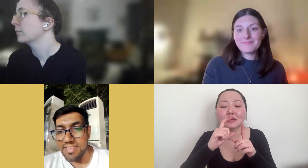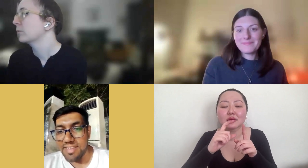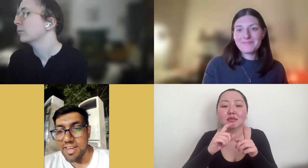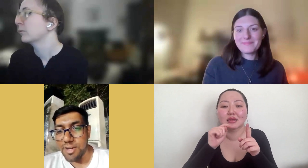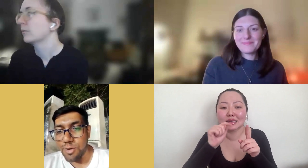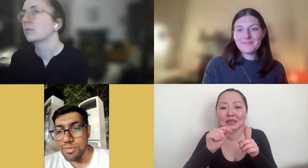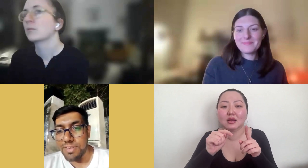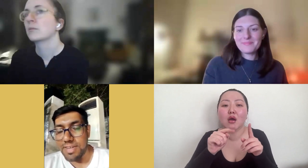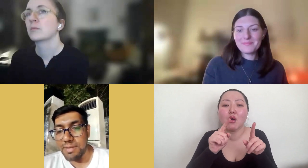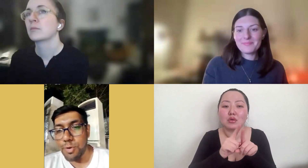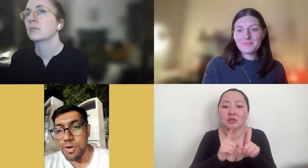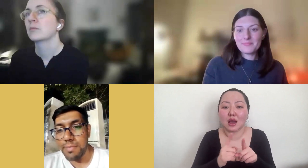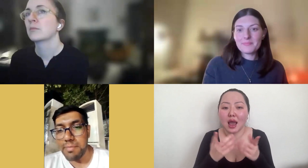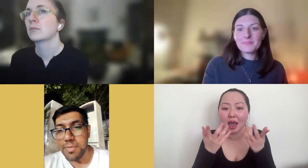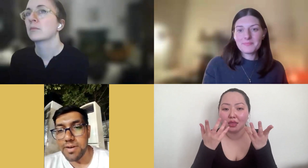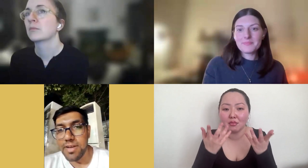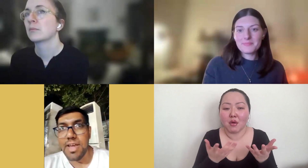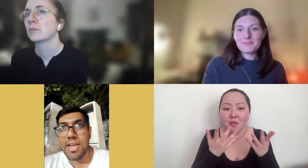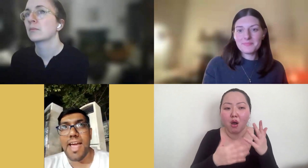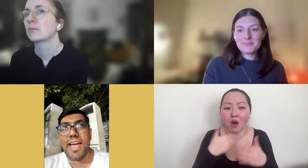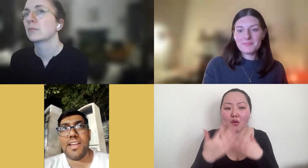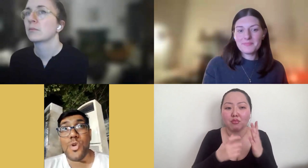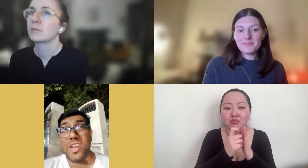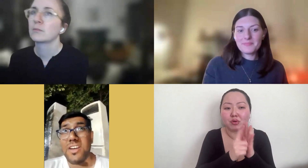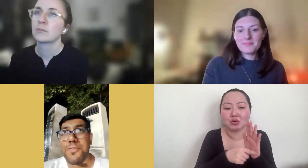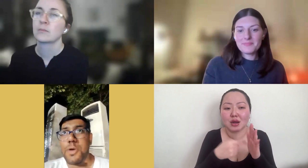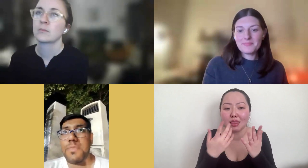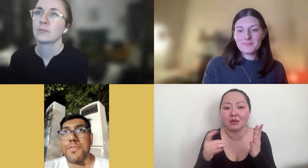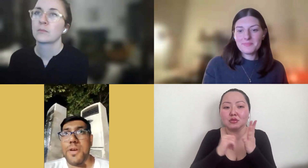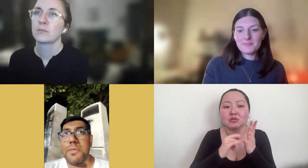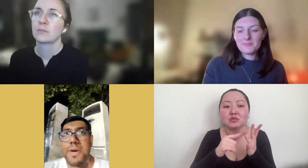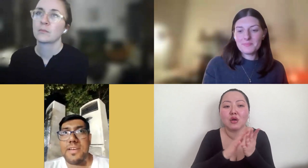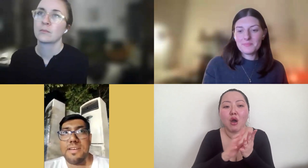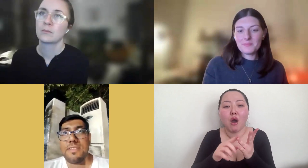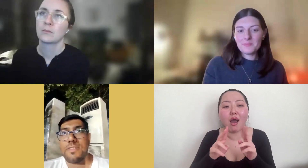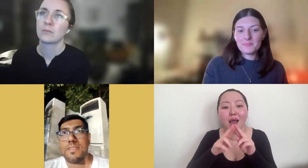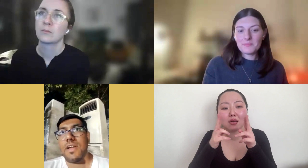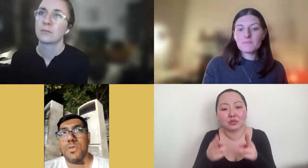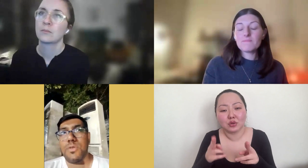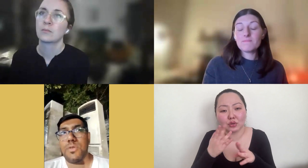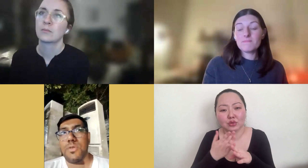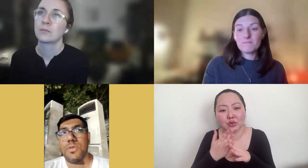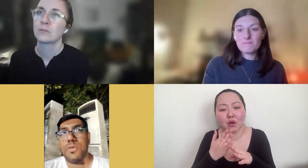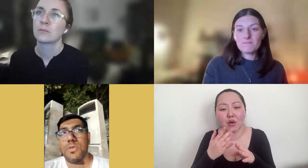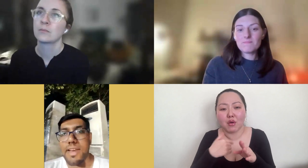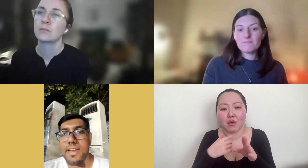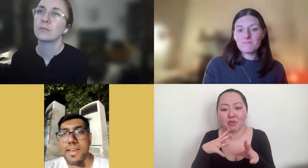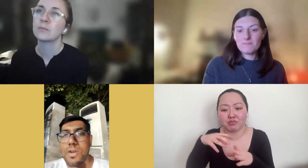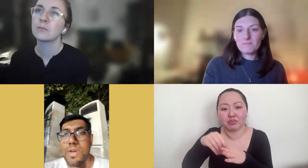as their inclusivity board member, to learn from different partners, around the world and,